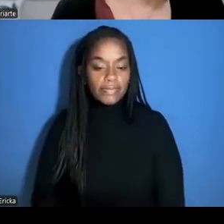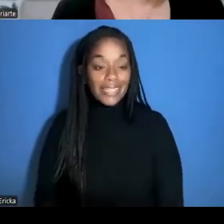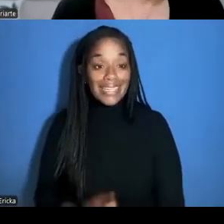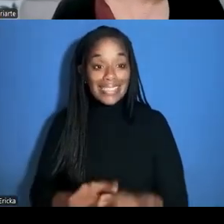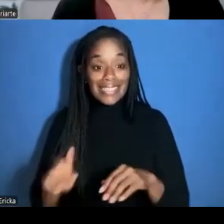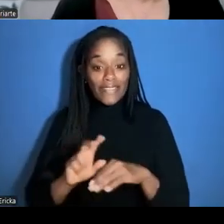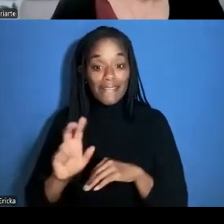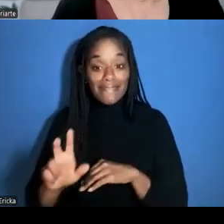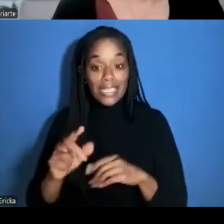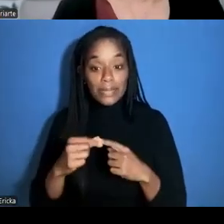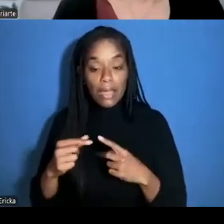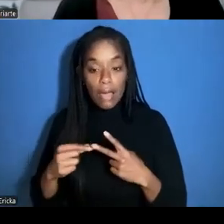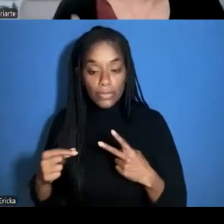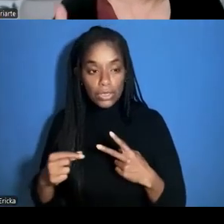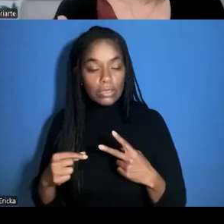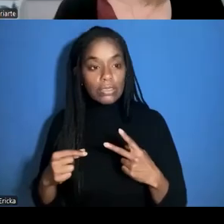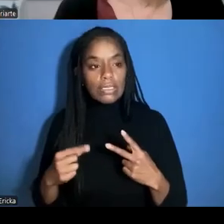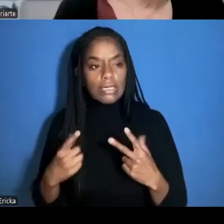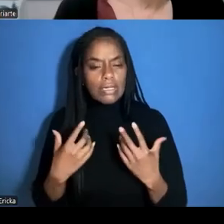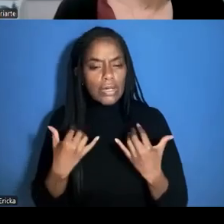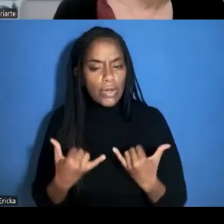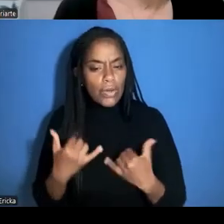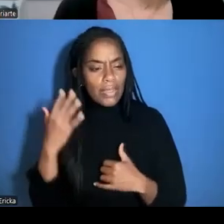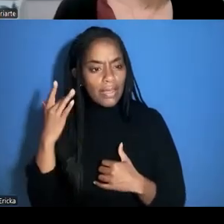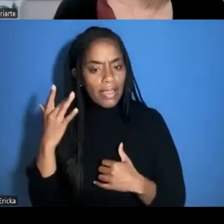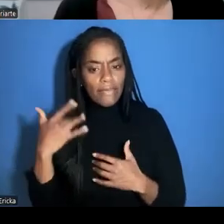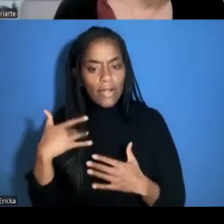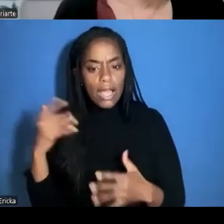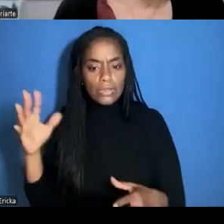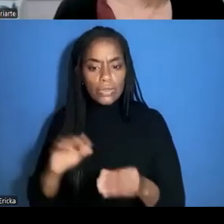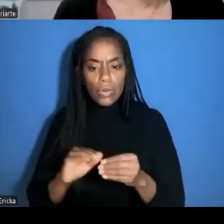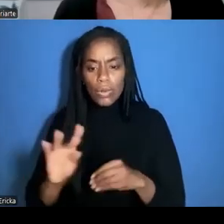So I think currently California has eight different investment options.